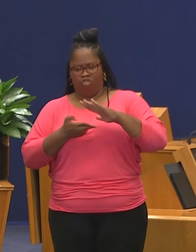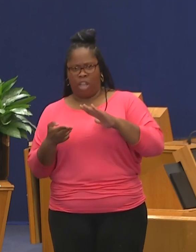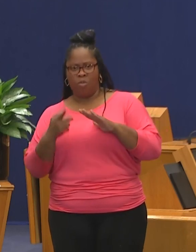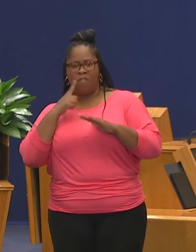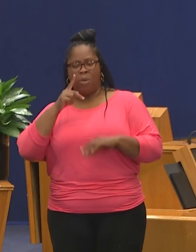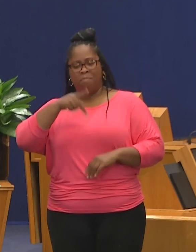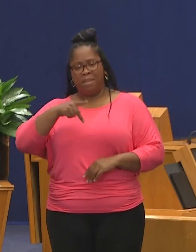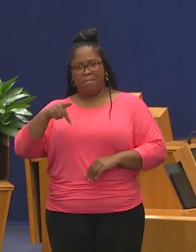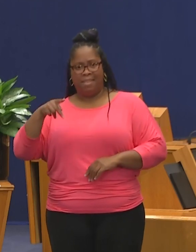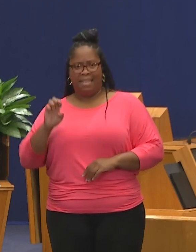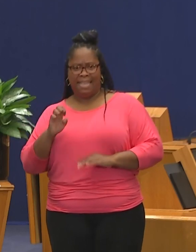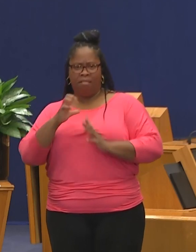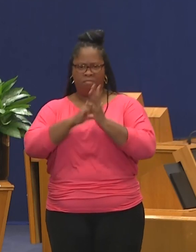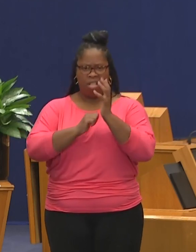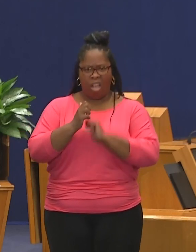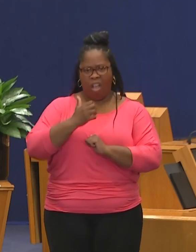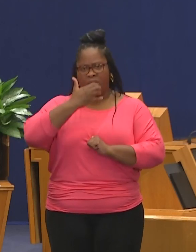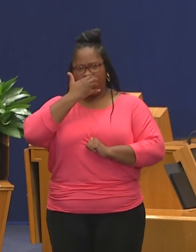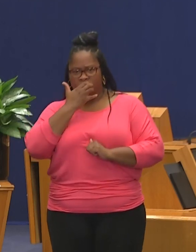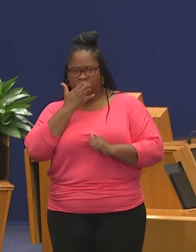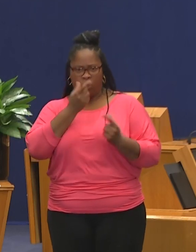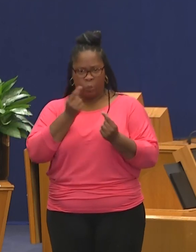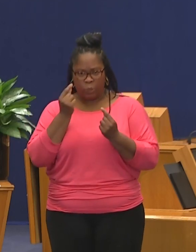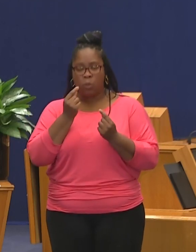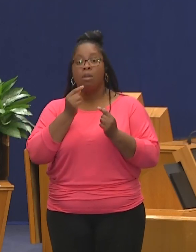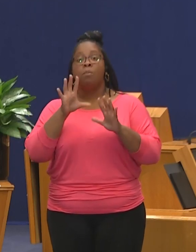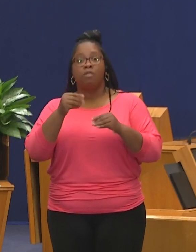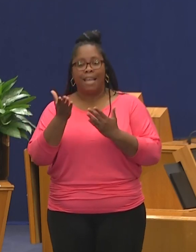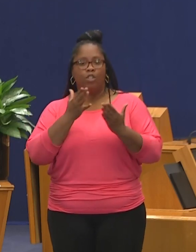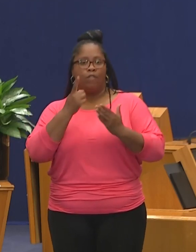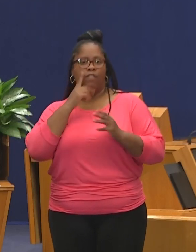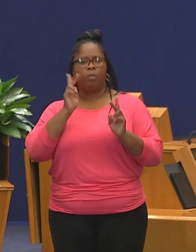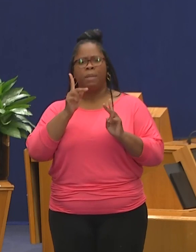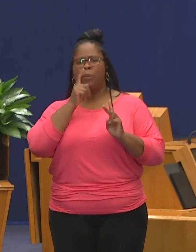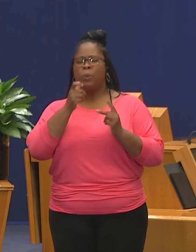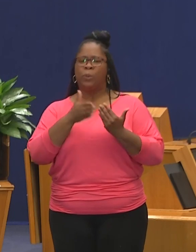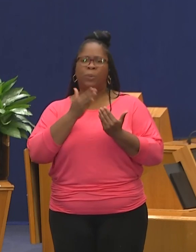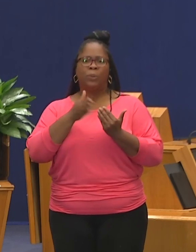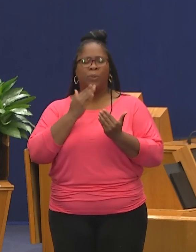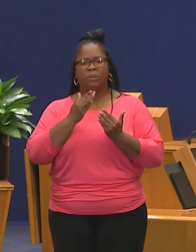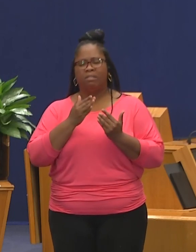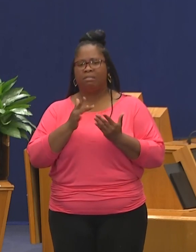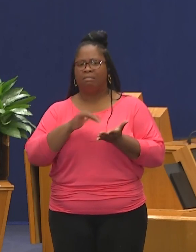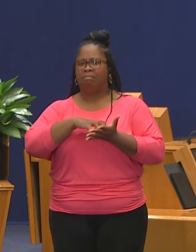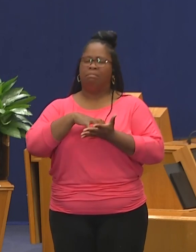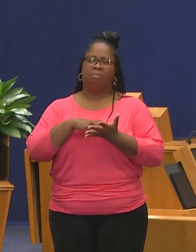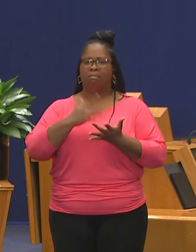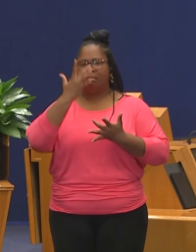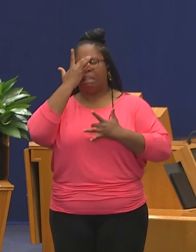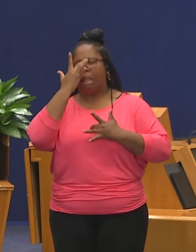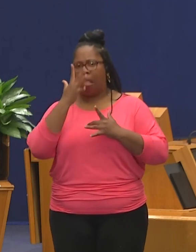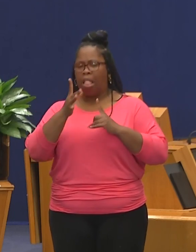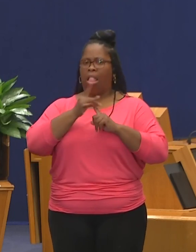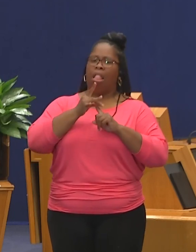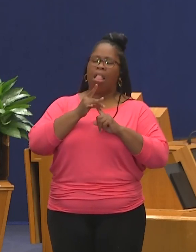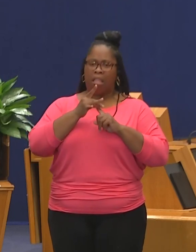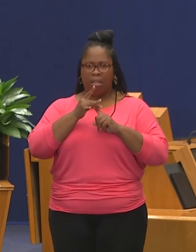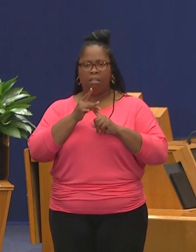P.P.E. AND MEDICAL PROTOCOLS AND THEY'RE PROVIDING SERVICES TO SOME OF THE MORE MEDICALLY FRAGILE AND VULNERABLE PERSONS